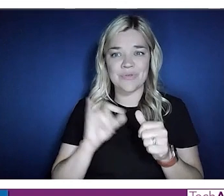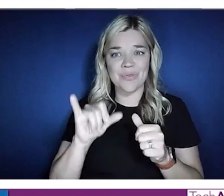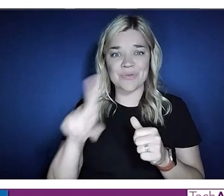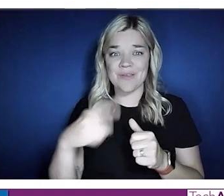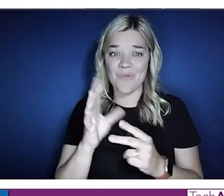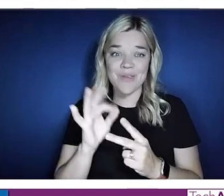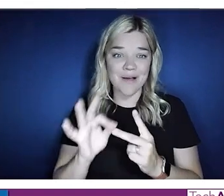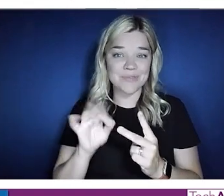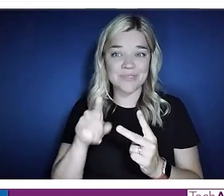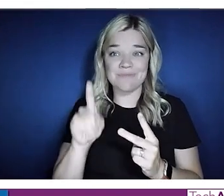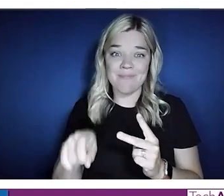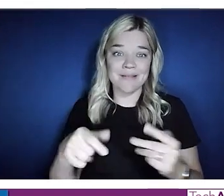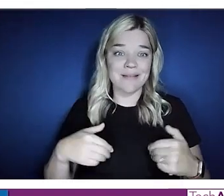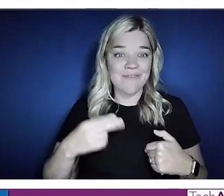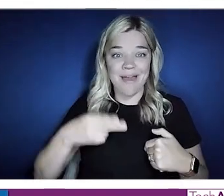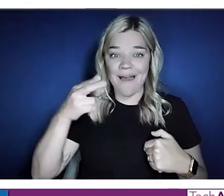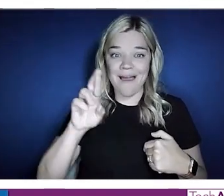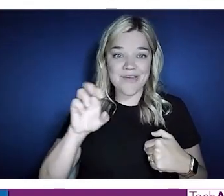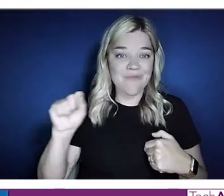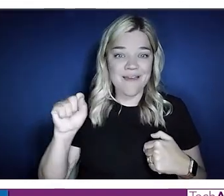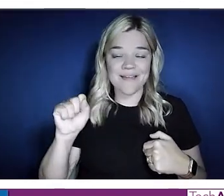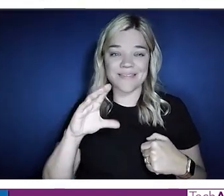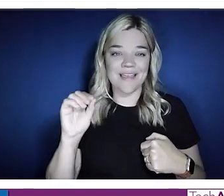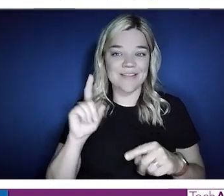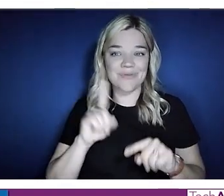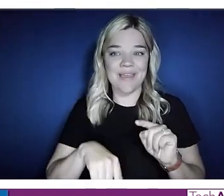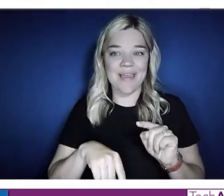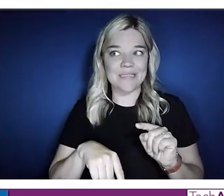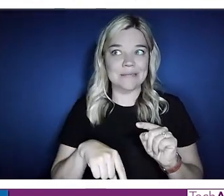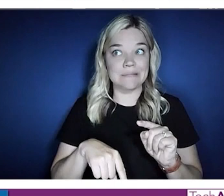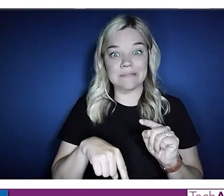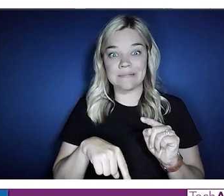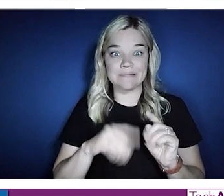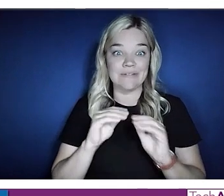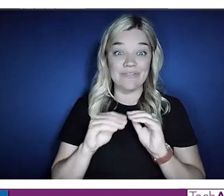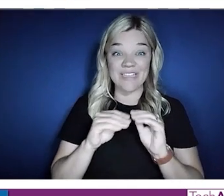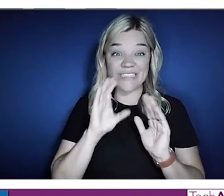You've got to have that high res and you can't really like fix an image if it's low quality.